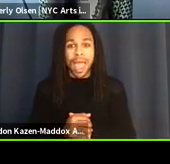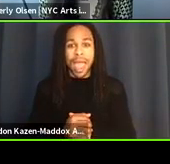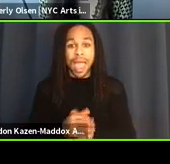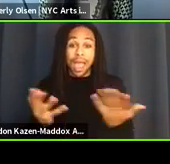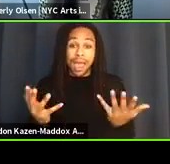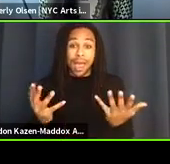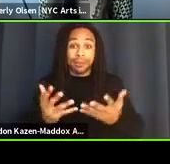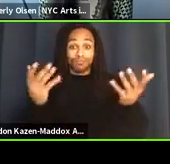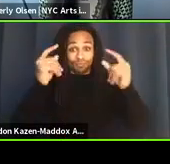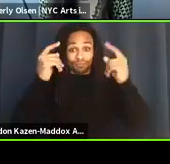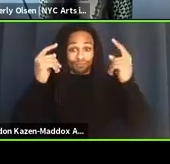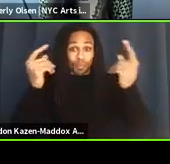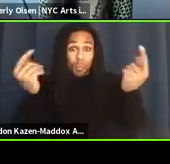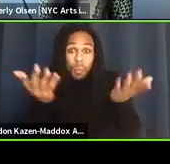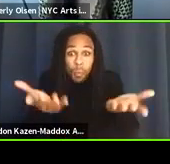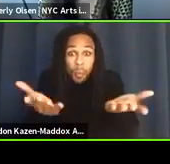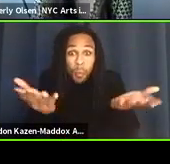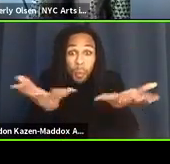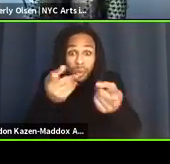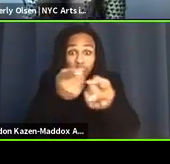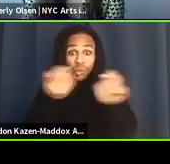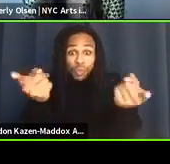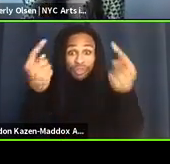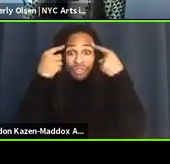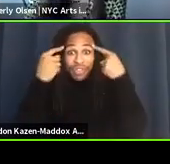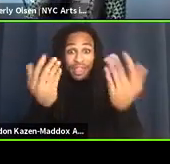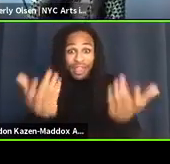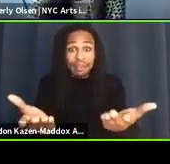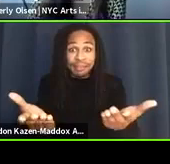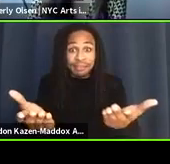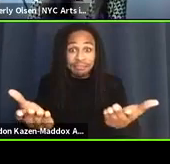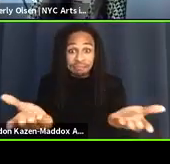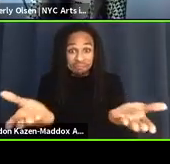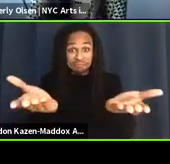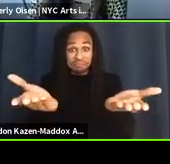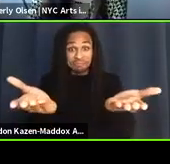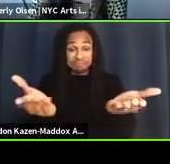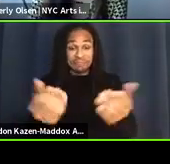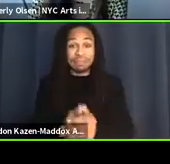folks with us. Thank you so much. Don't forget to submit your questions and commencements